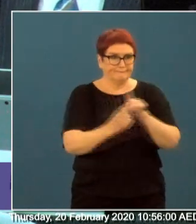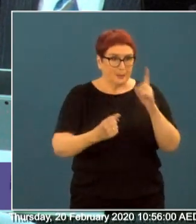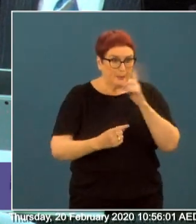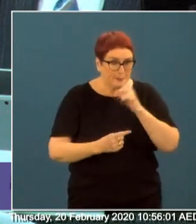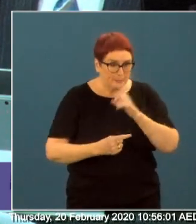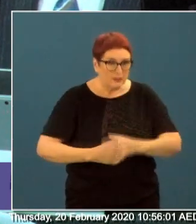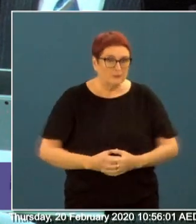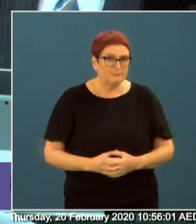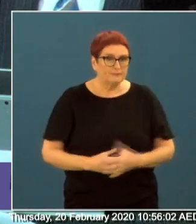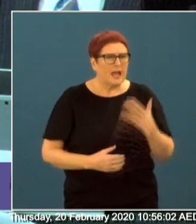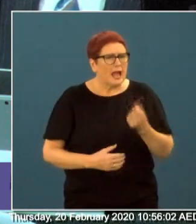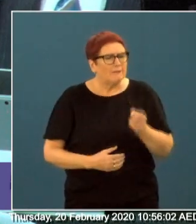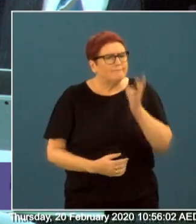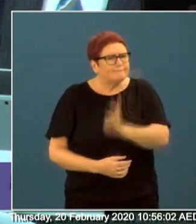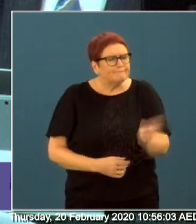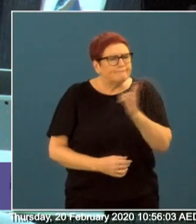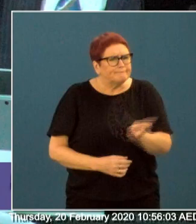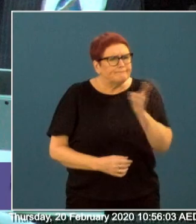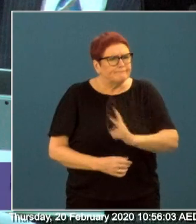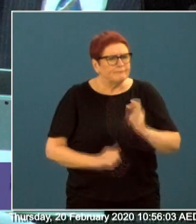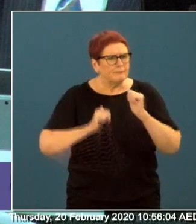or repetitive behaviours, interests or activities.